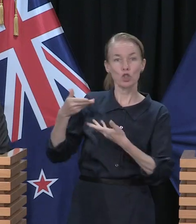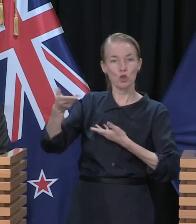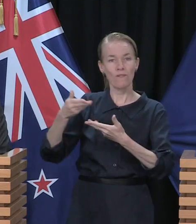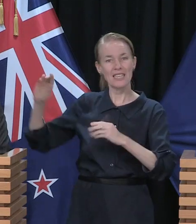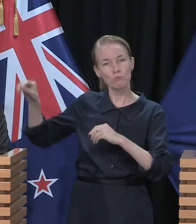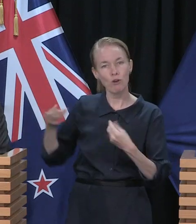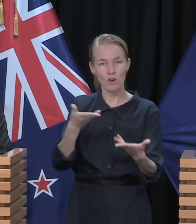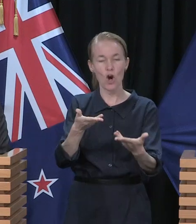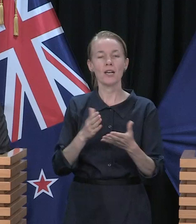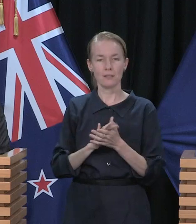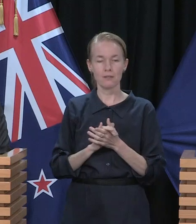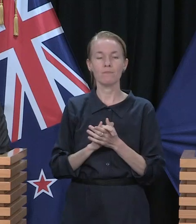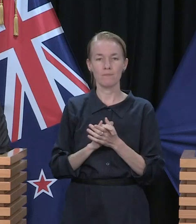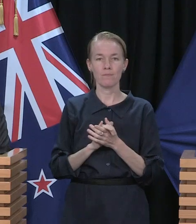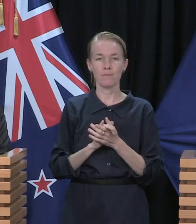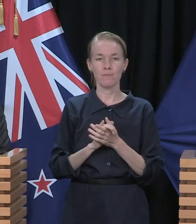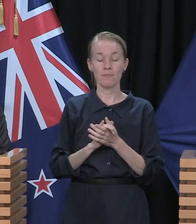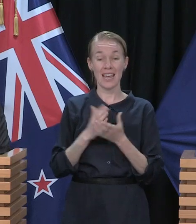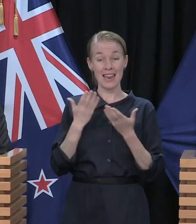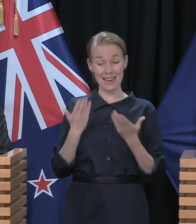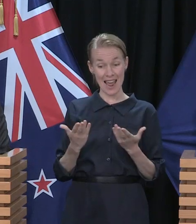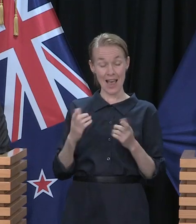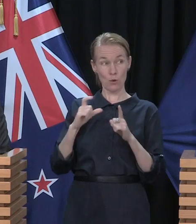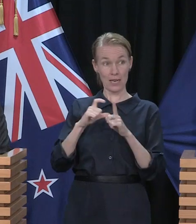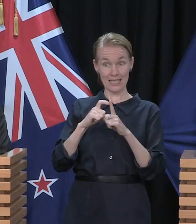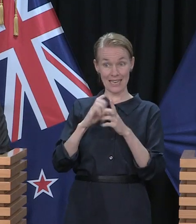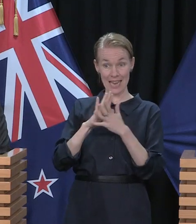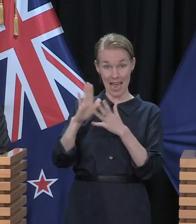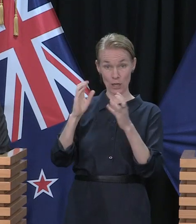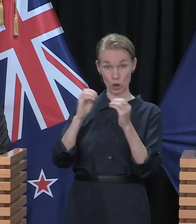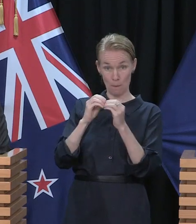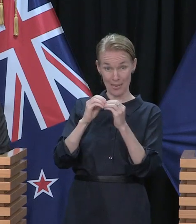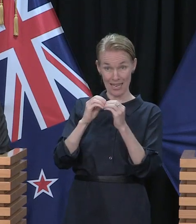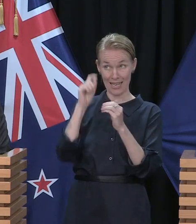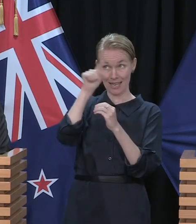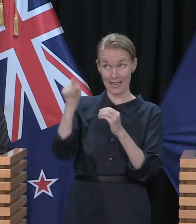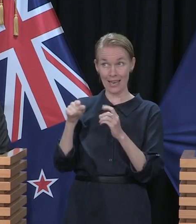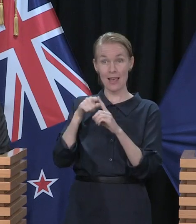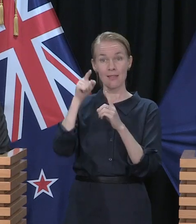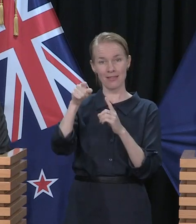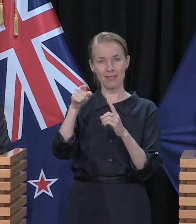available. And likewise, I think one of the key reasons